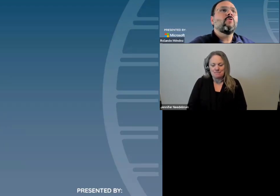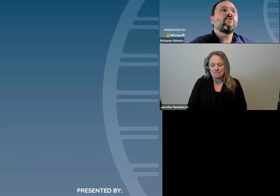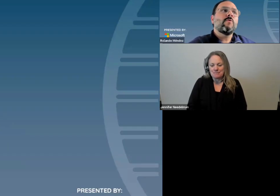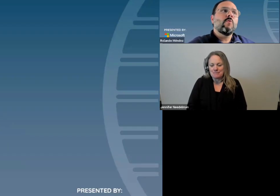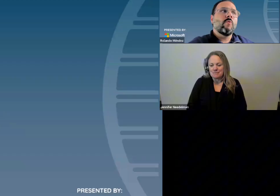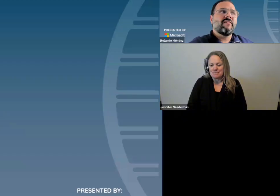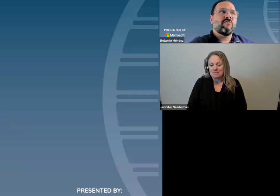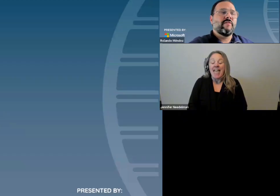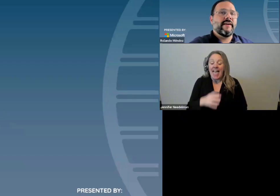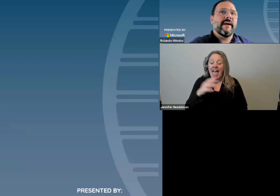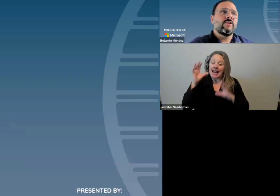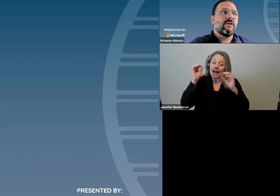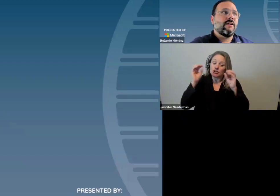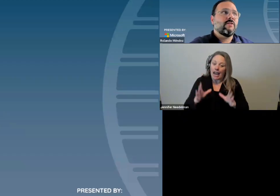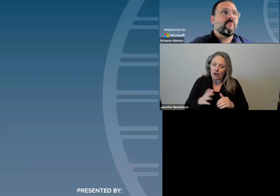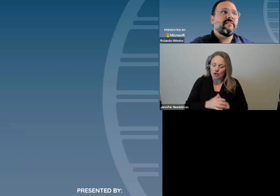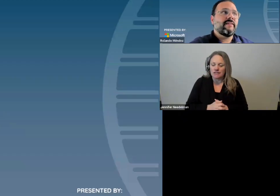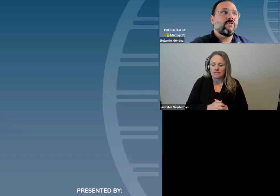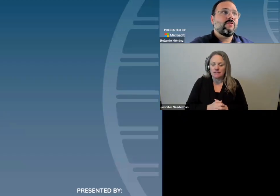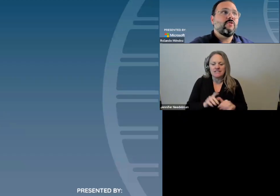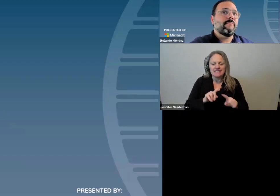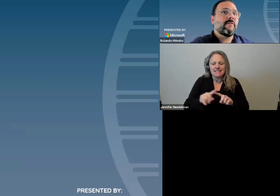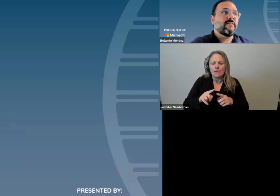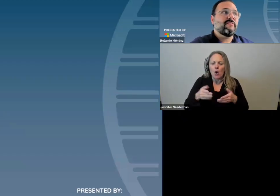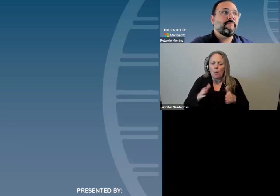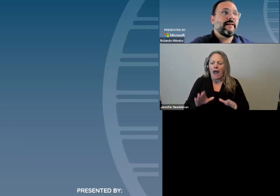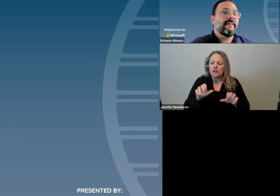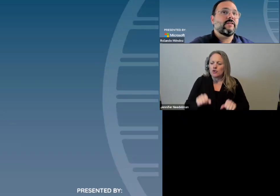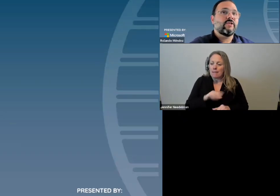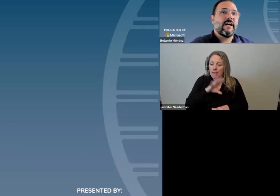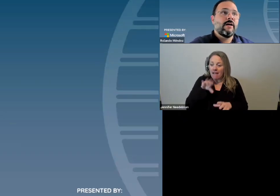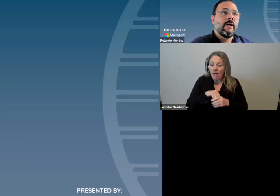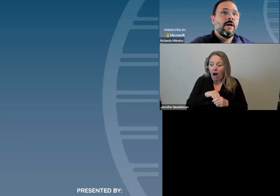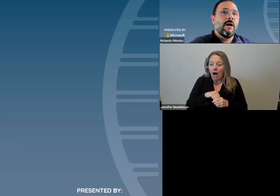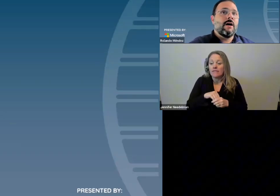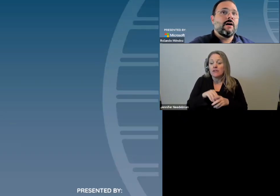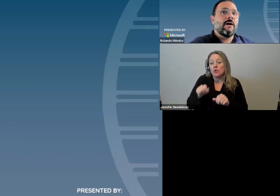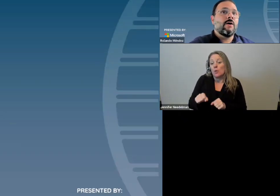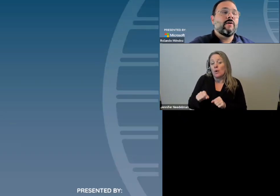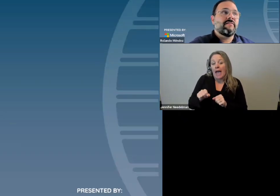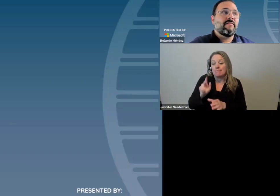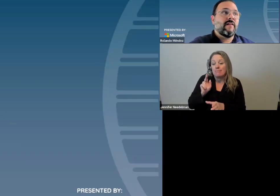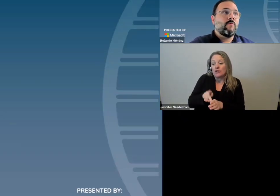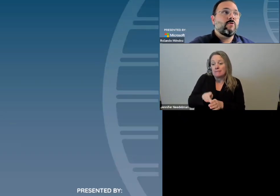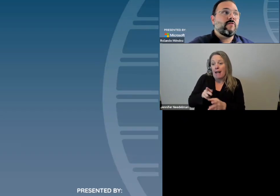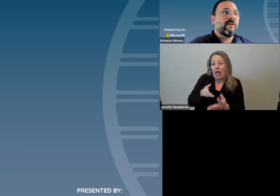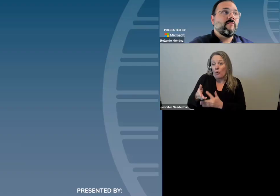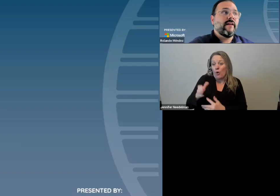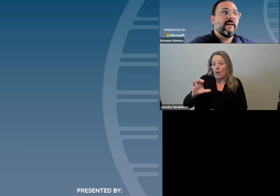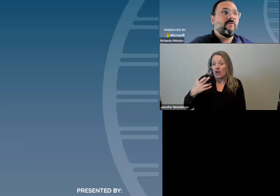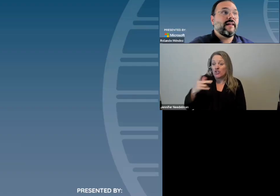There are multiple ways to engage during the session. You can participate in the chat when it's available during Q&A.